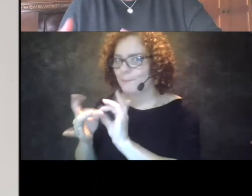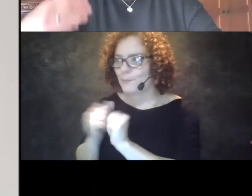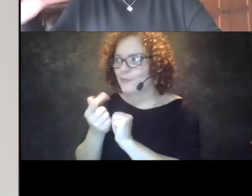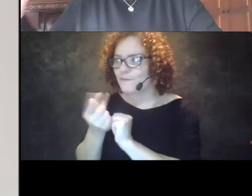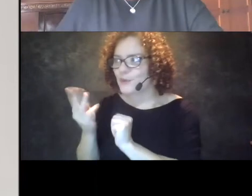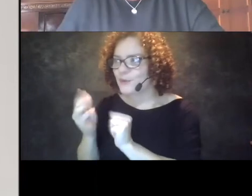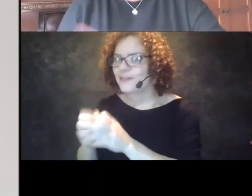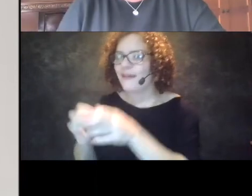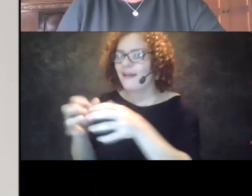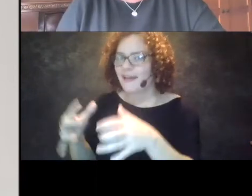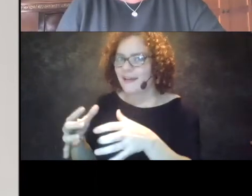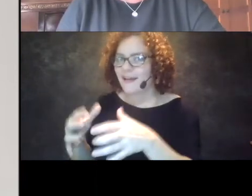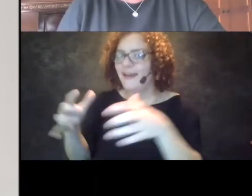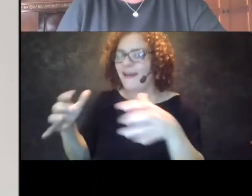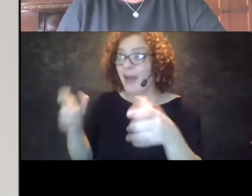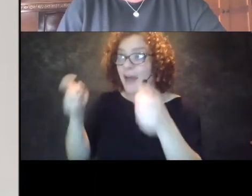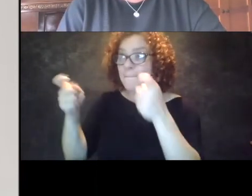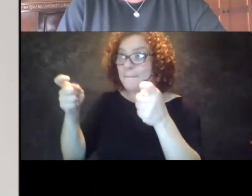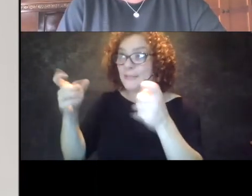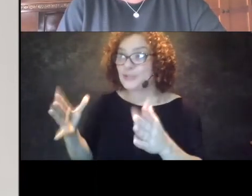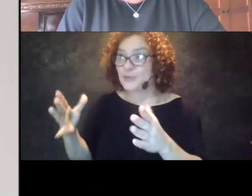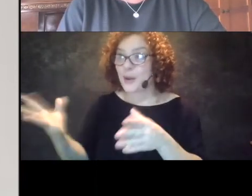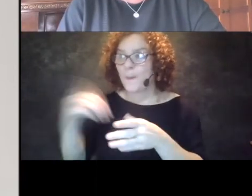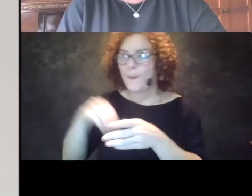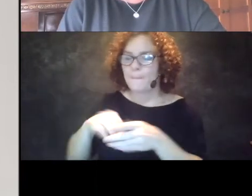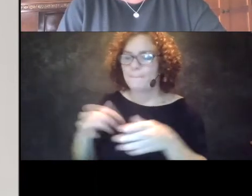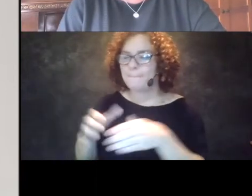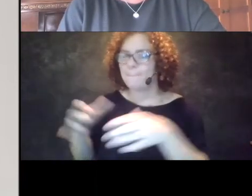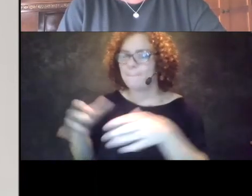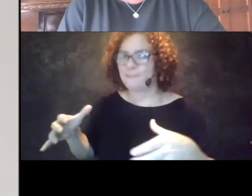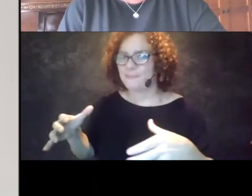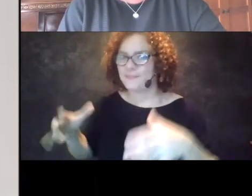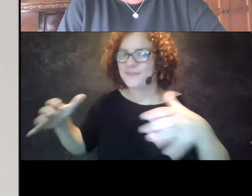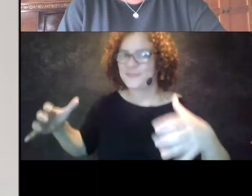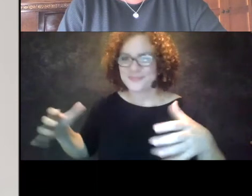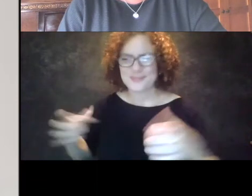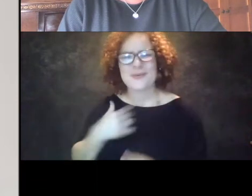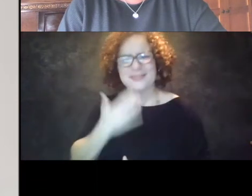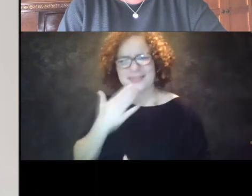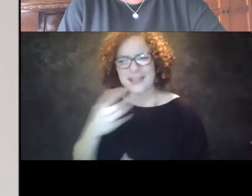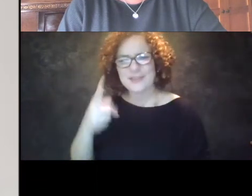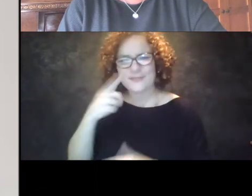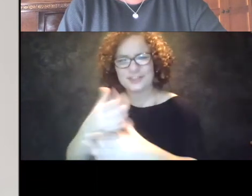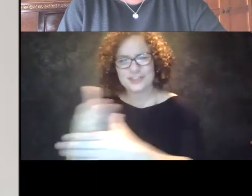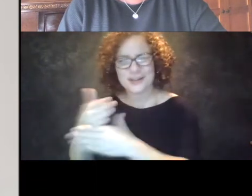you try to get the administrator on board. So I appreciate that you shared that, and then it's been lasting at that school. That's wonderful.